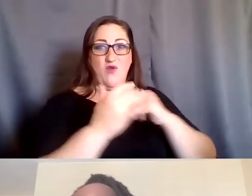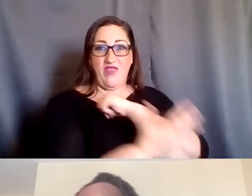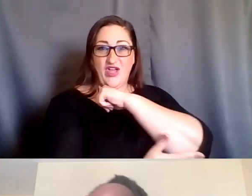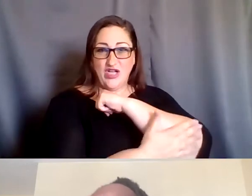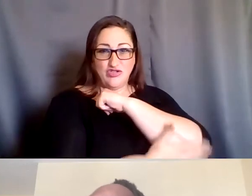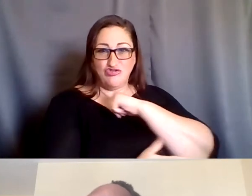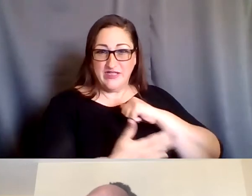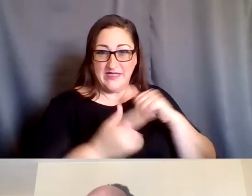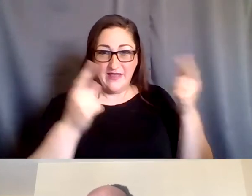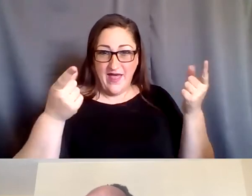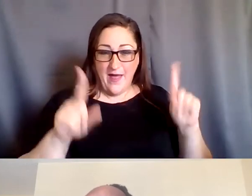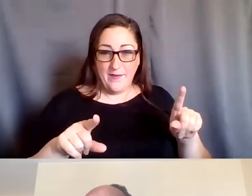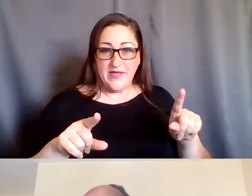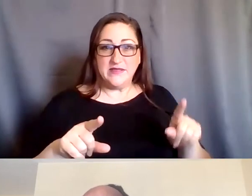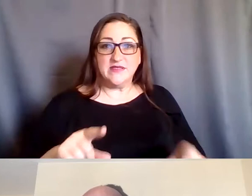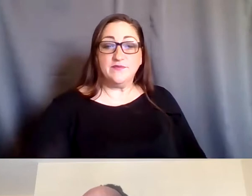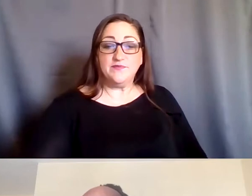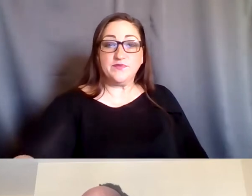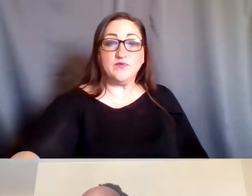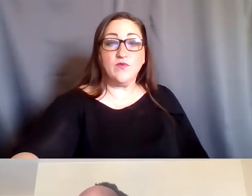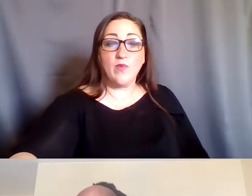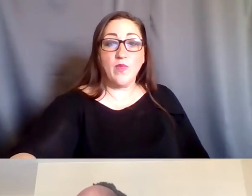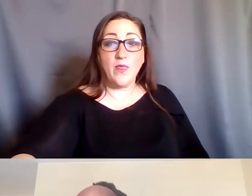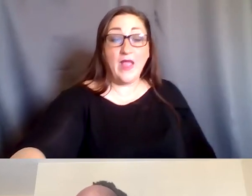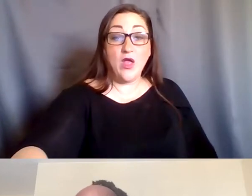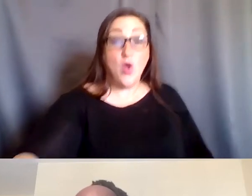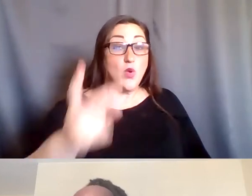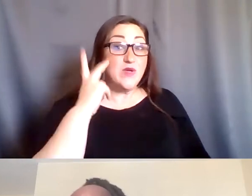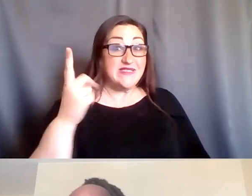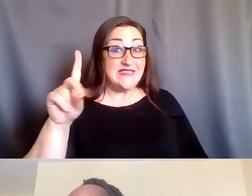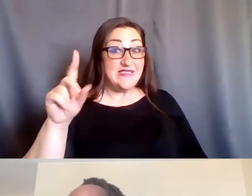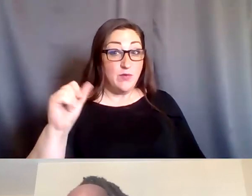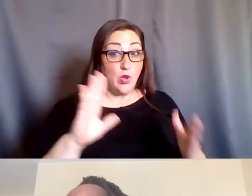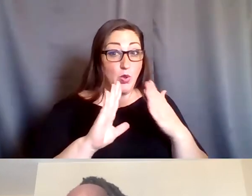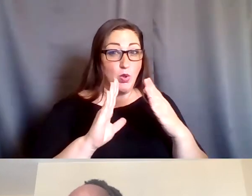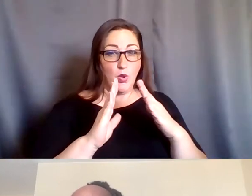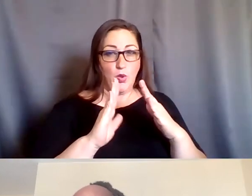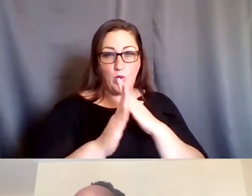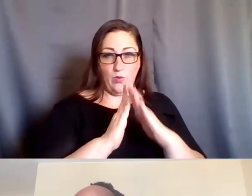So we see a lot of the ways in which the disability community is often pitted against racial minorities,